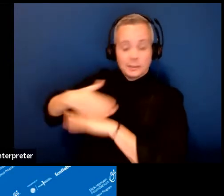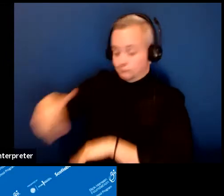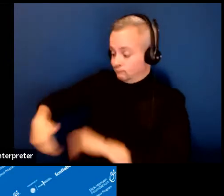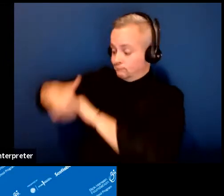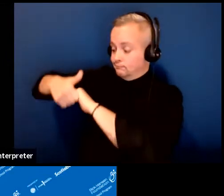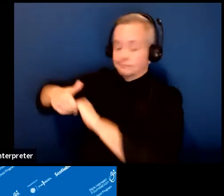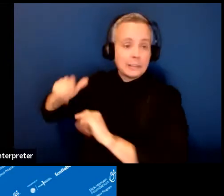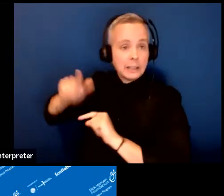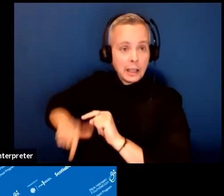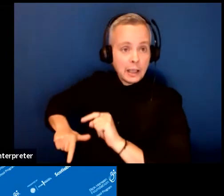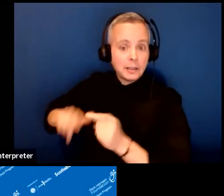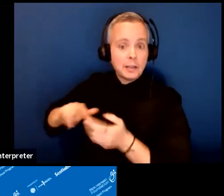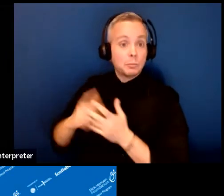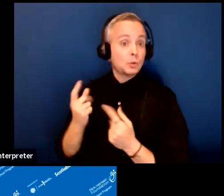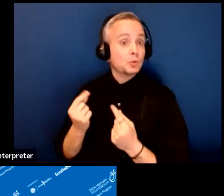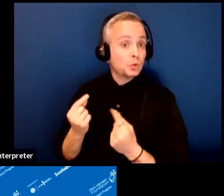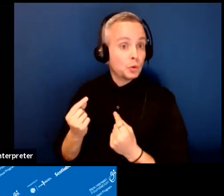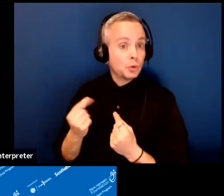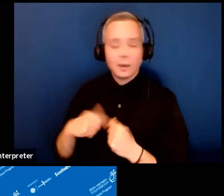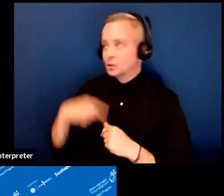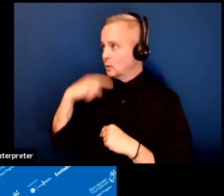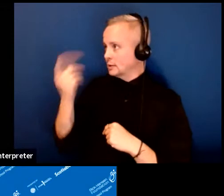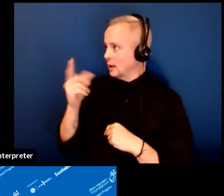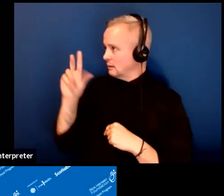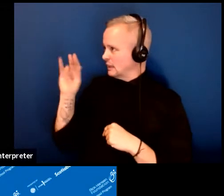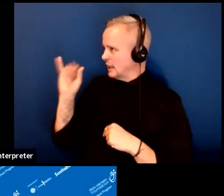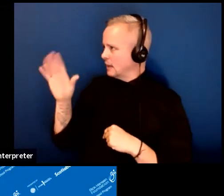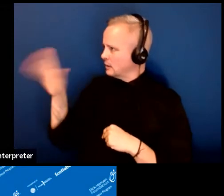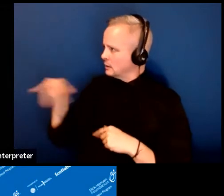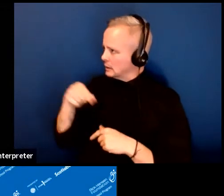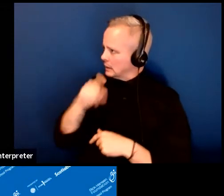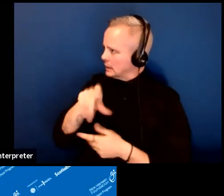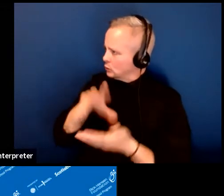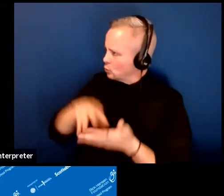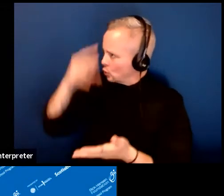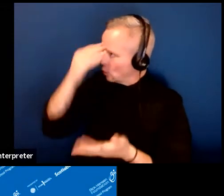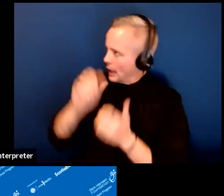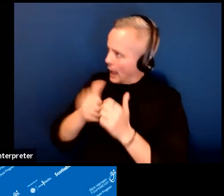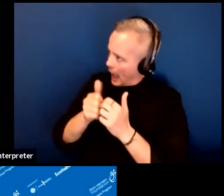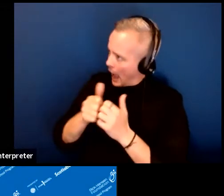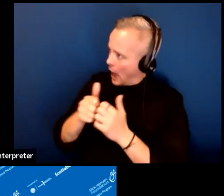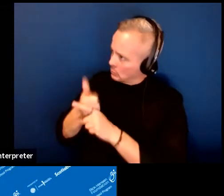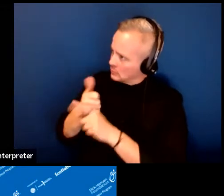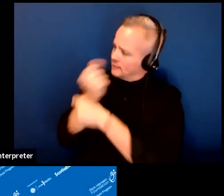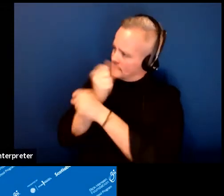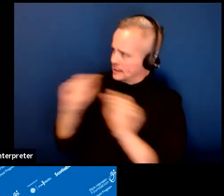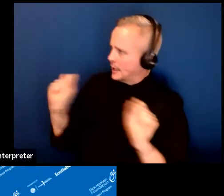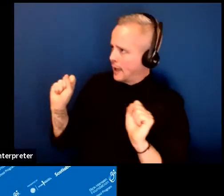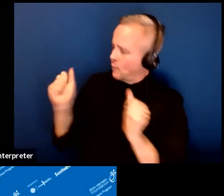SO I WOULD KEEP TELLING HER, NO, NO. HE NEEDS TO LEARN HOW TO BE SAFE IN CROSSING THE STREET.